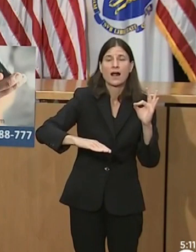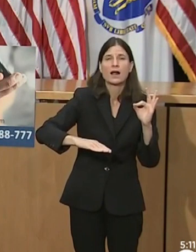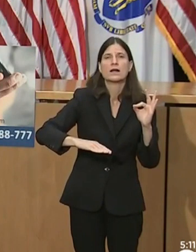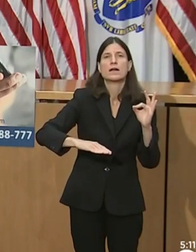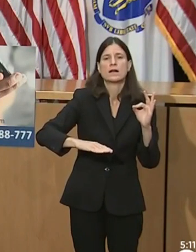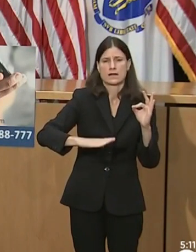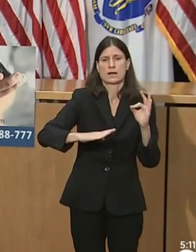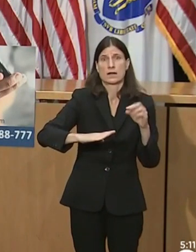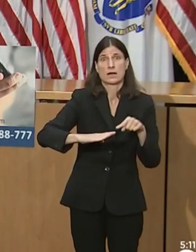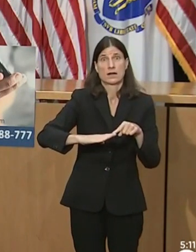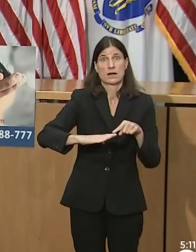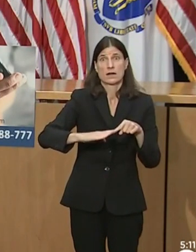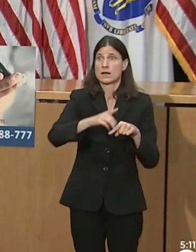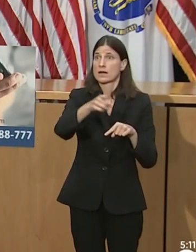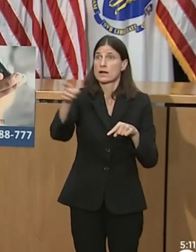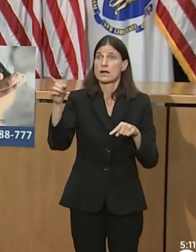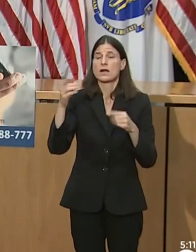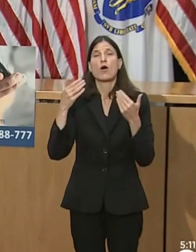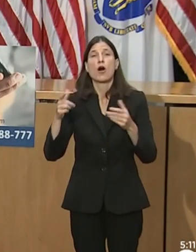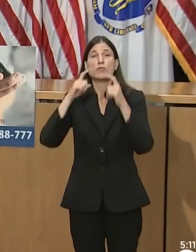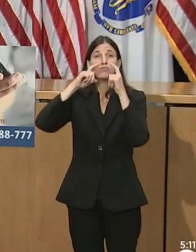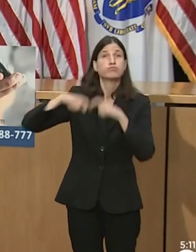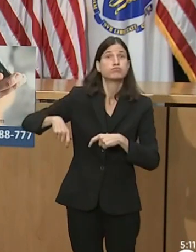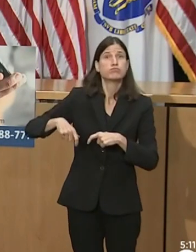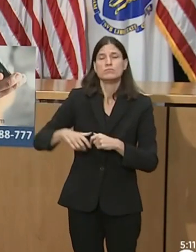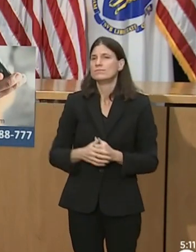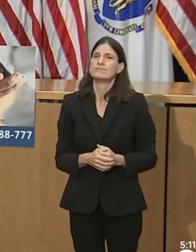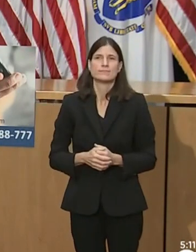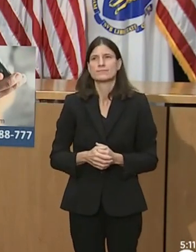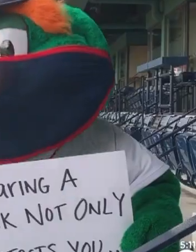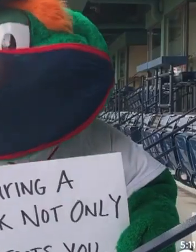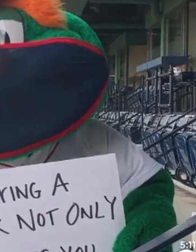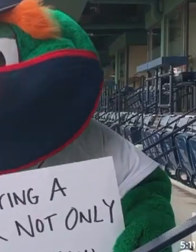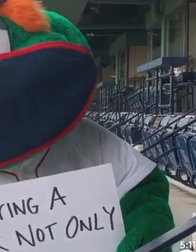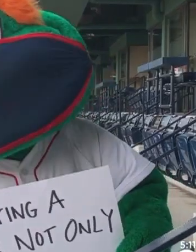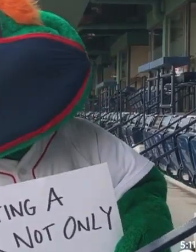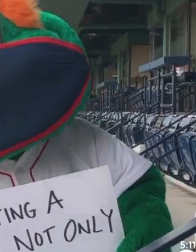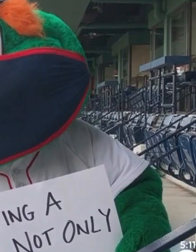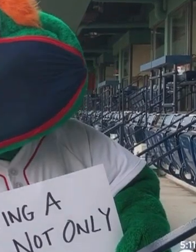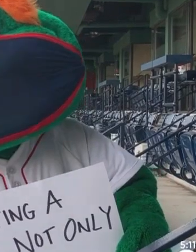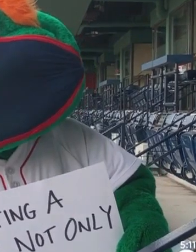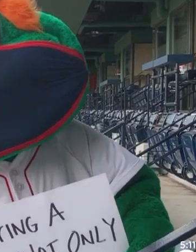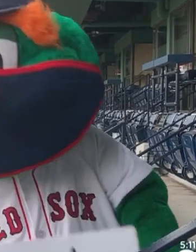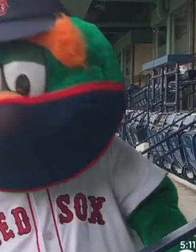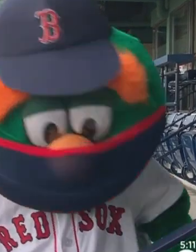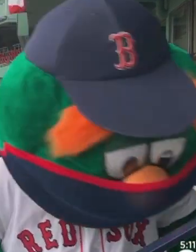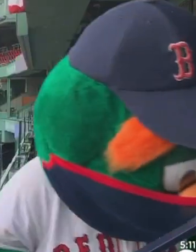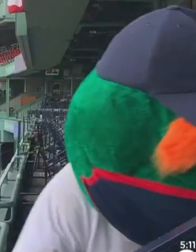KEEP WHAT WE ALL WORKED SO HARD TO CLOSE, SHUT, ARE CONTRIBUTING TO A SLIGHT BUT